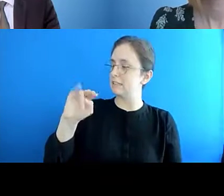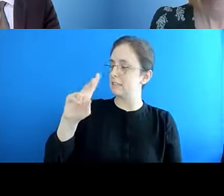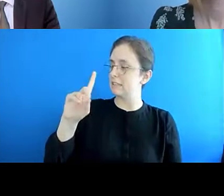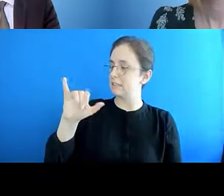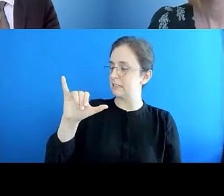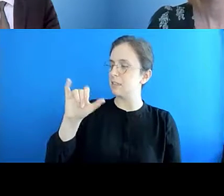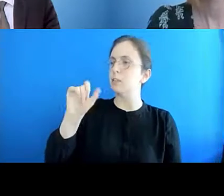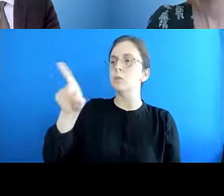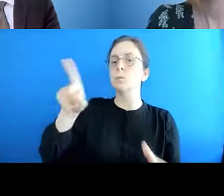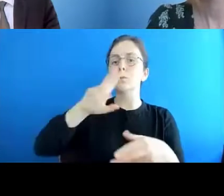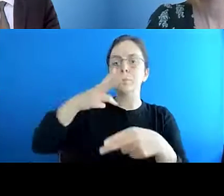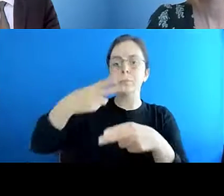that training and fellowship